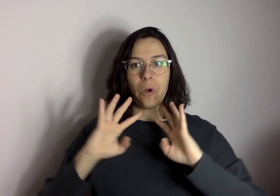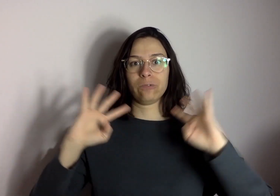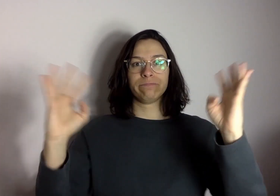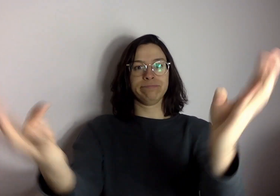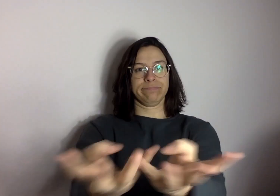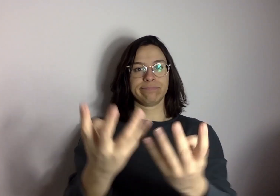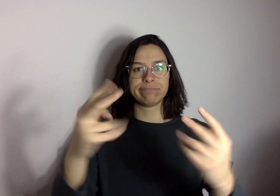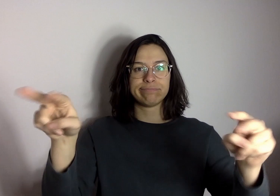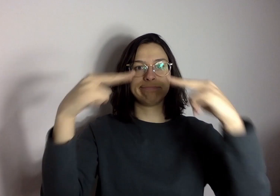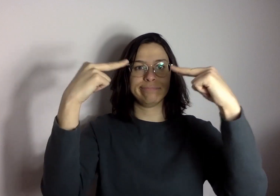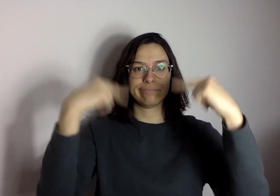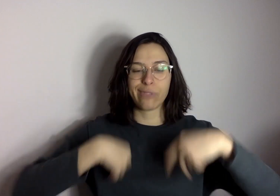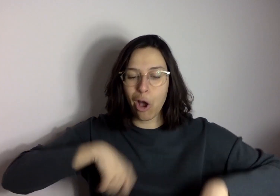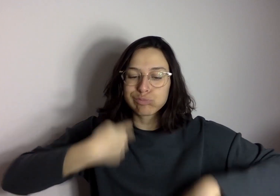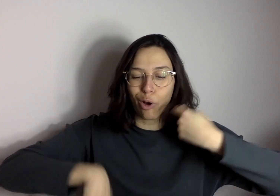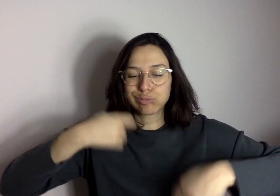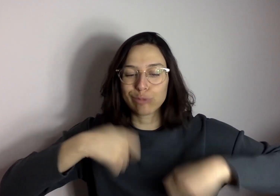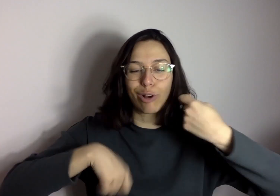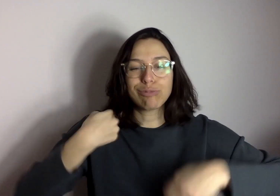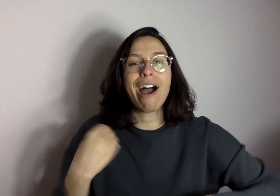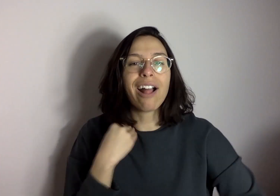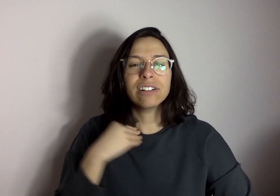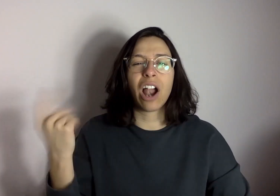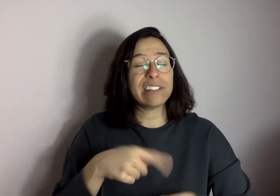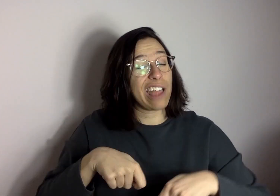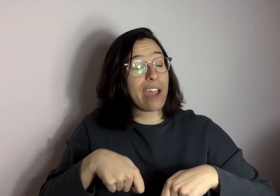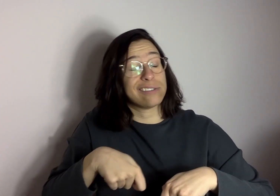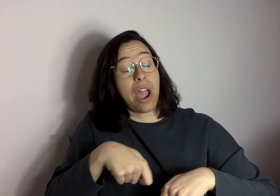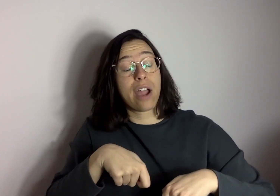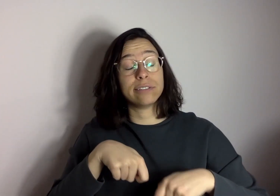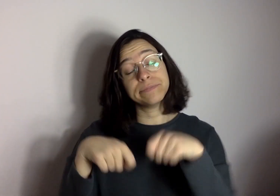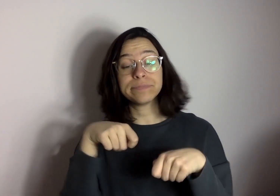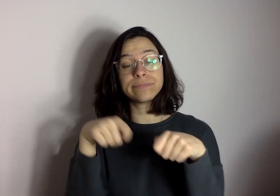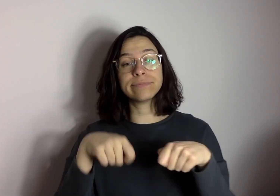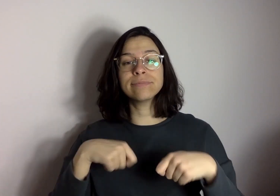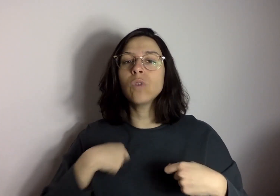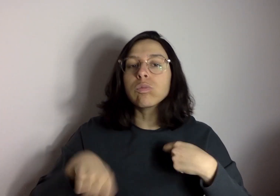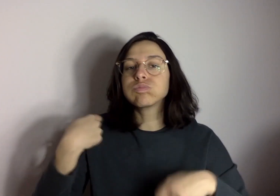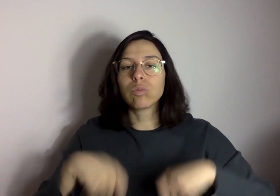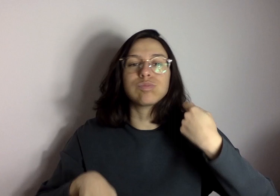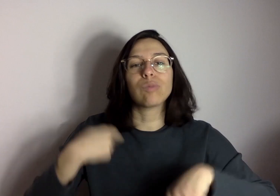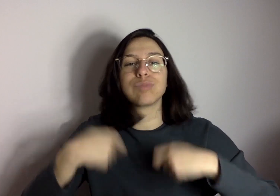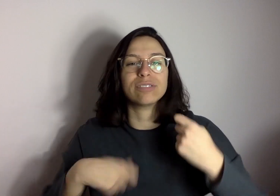Well everybody was staring at me and I just ate happily while making these scraping noises.